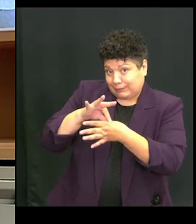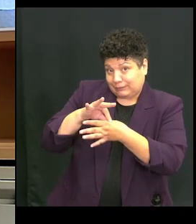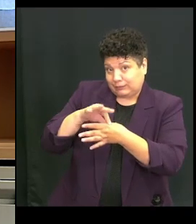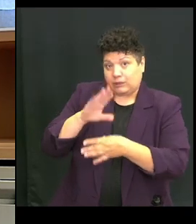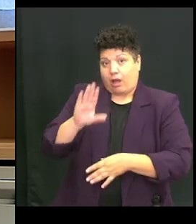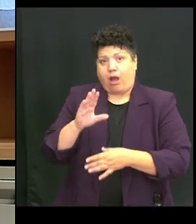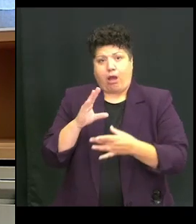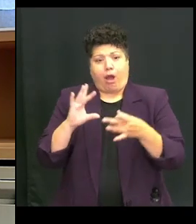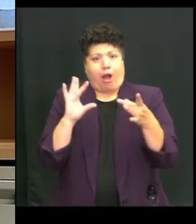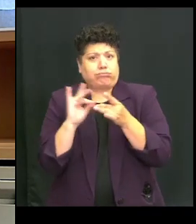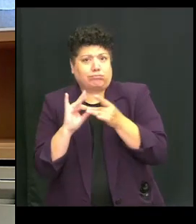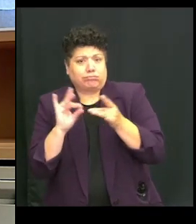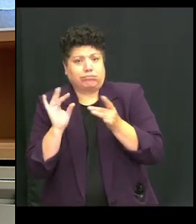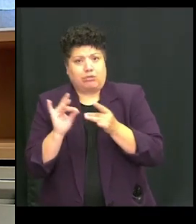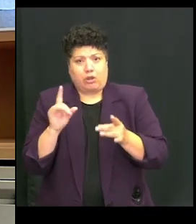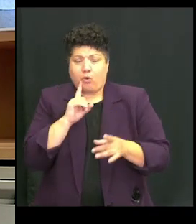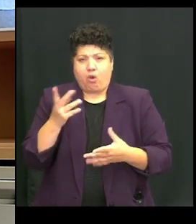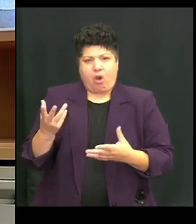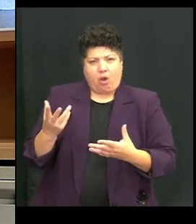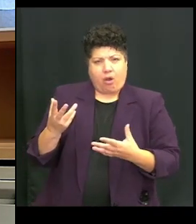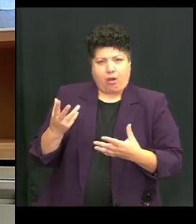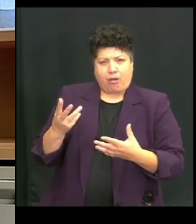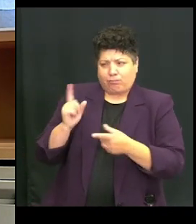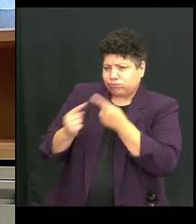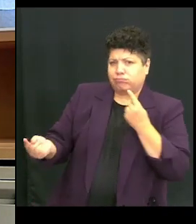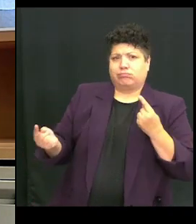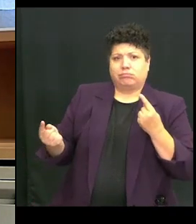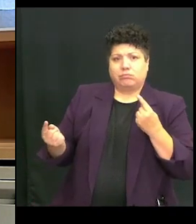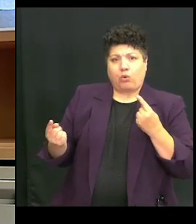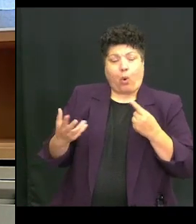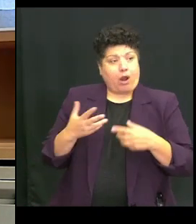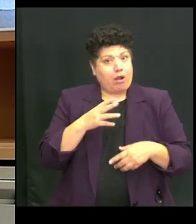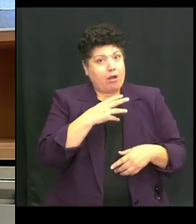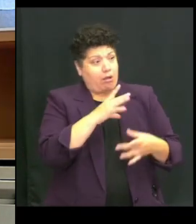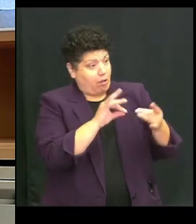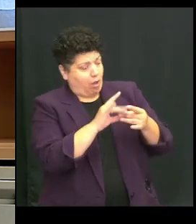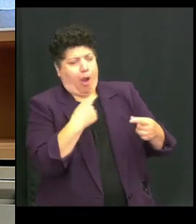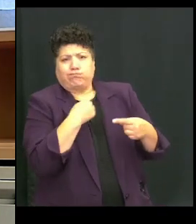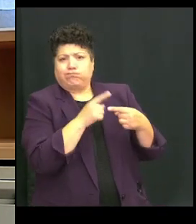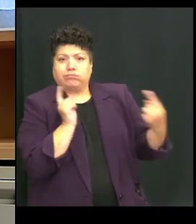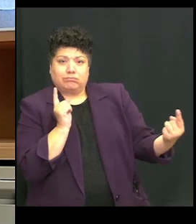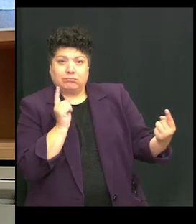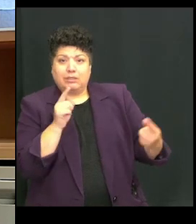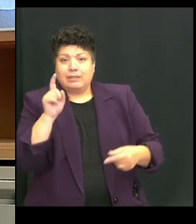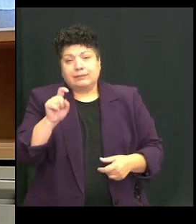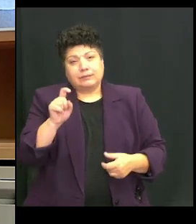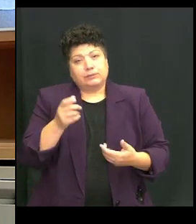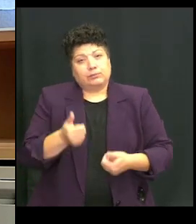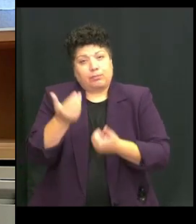So we do need greater transparency in recommendation algorithms across social media platforms,